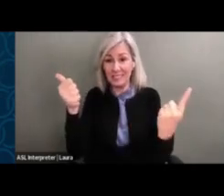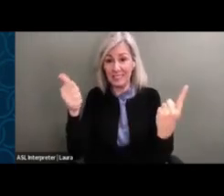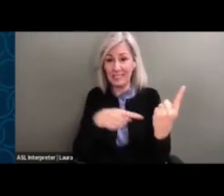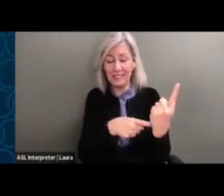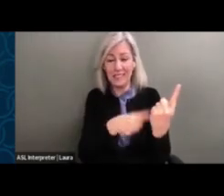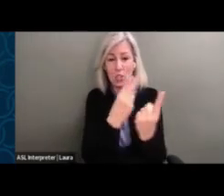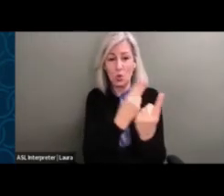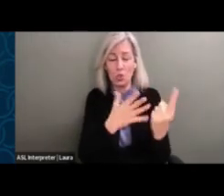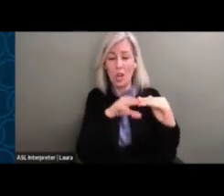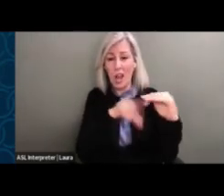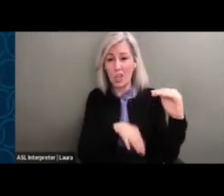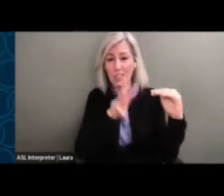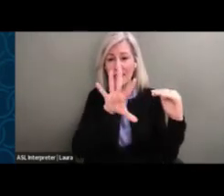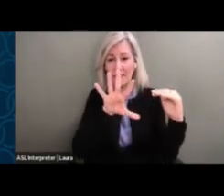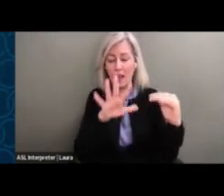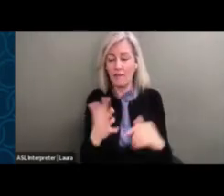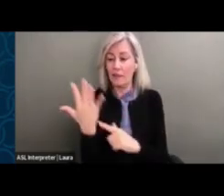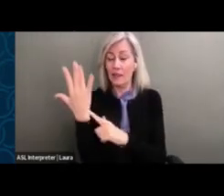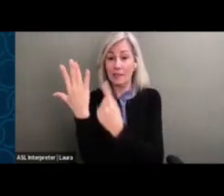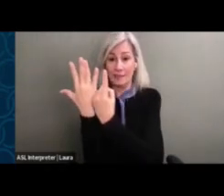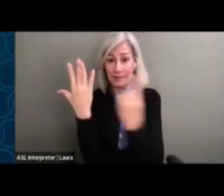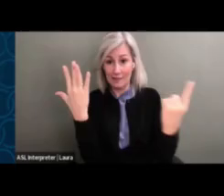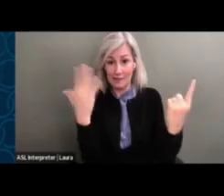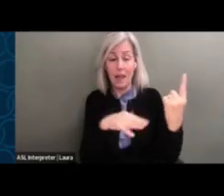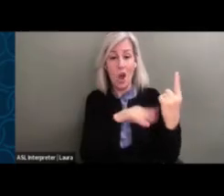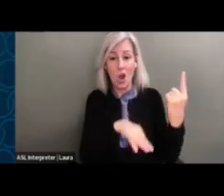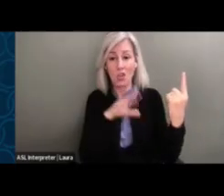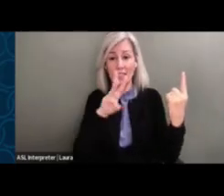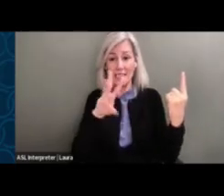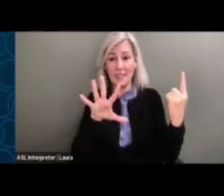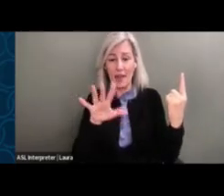to long-term services and supports, one in 10